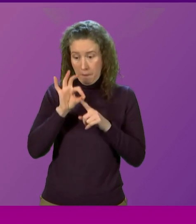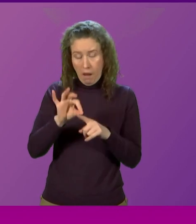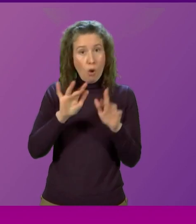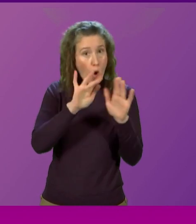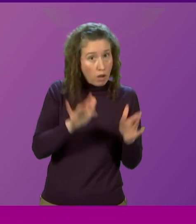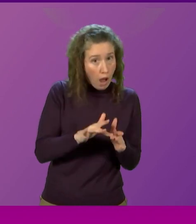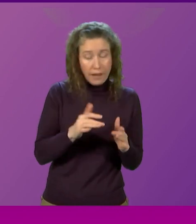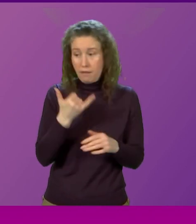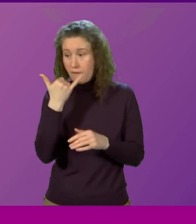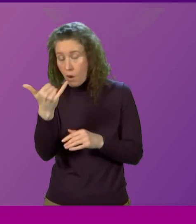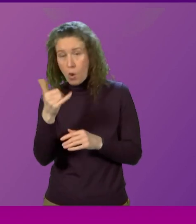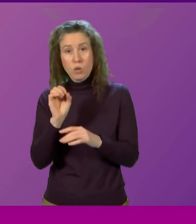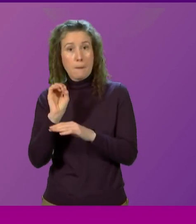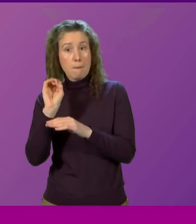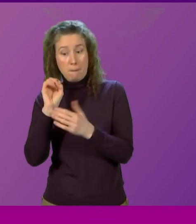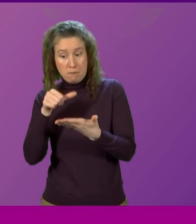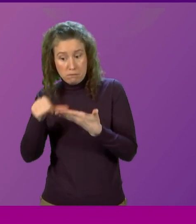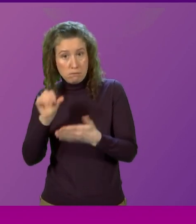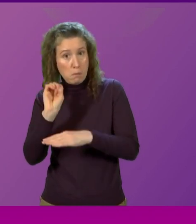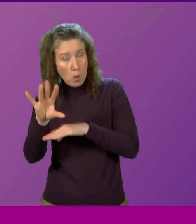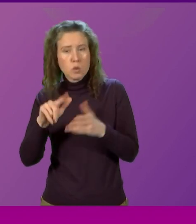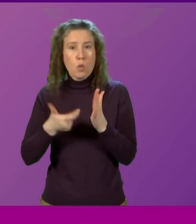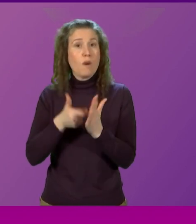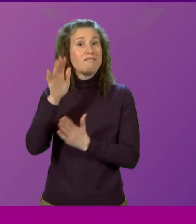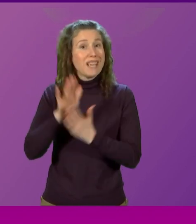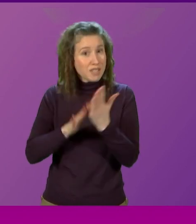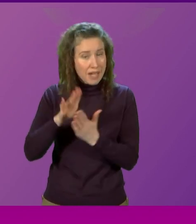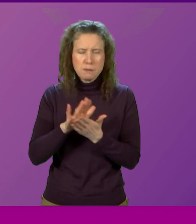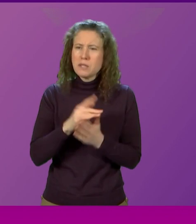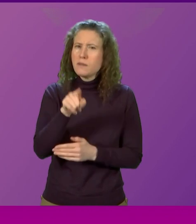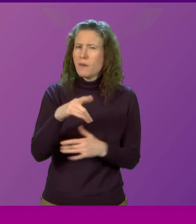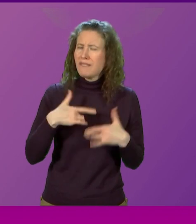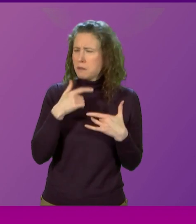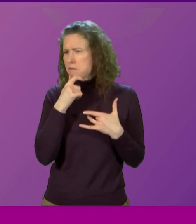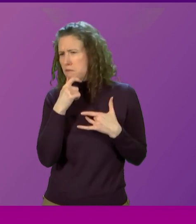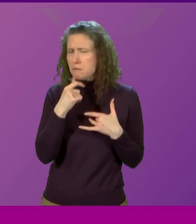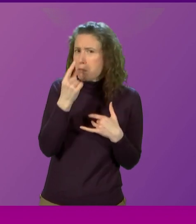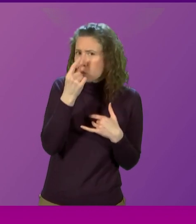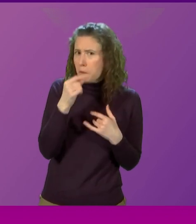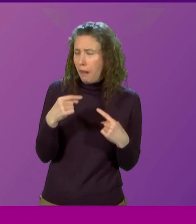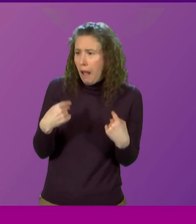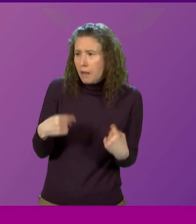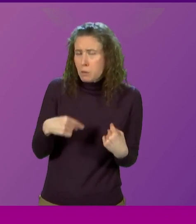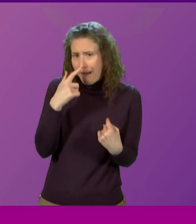by phone, by post or face to face. I encourage anyone who thinks that they might be eligible for any of our benefits to get